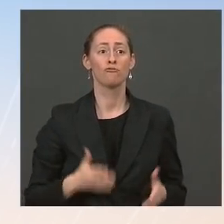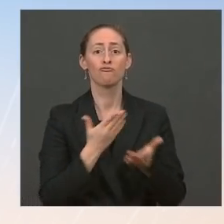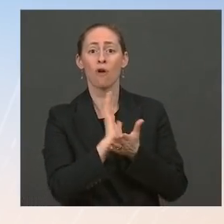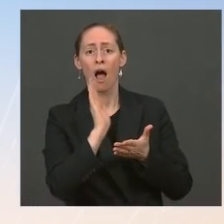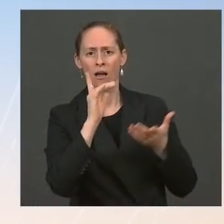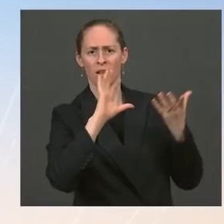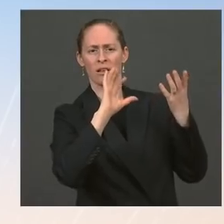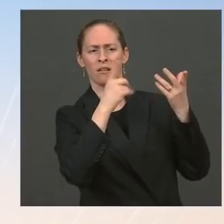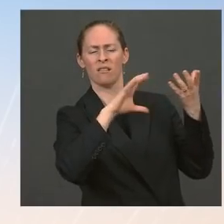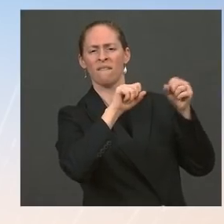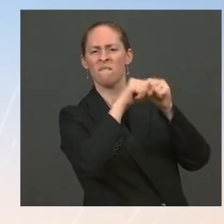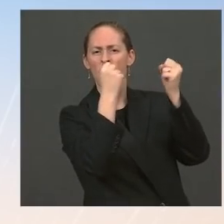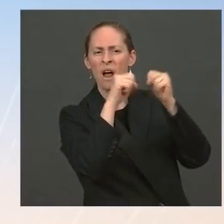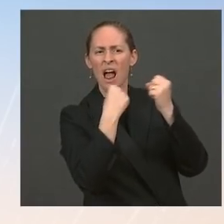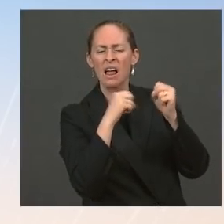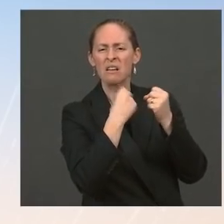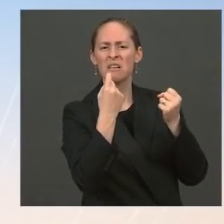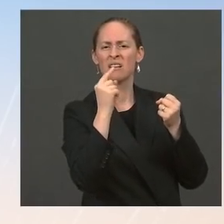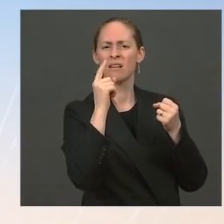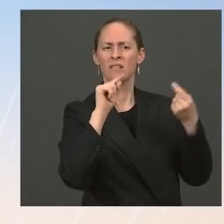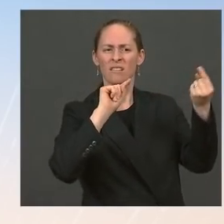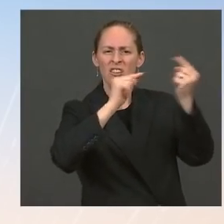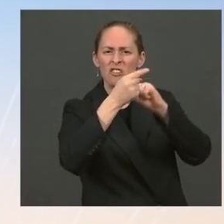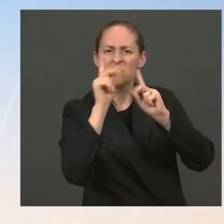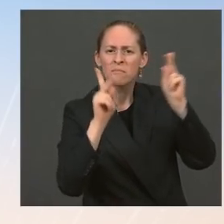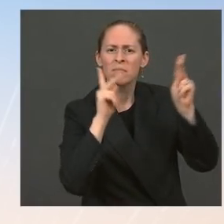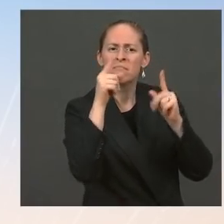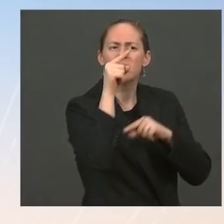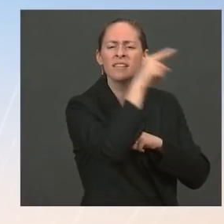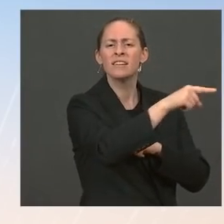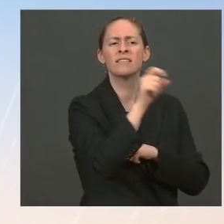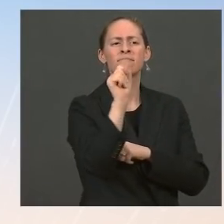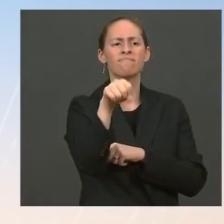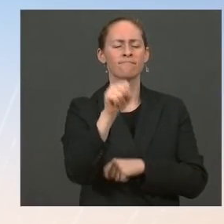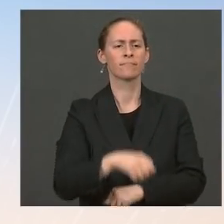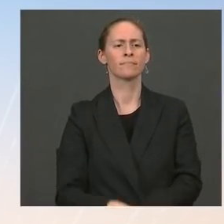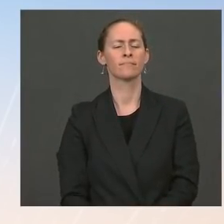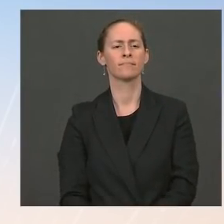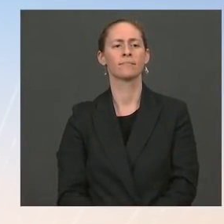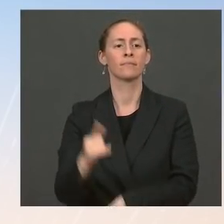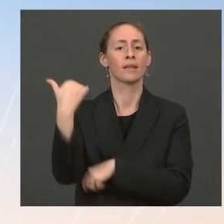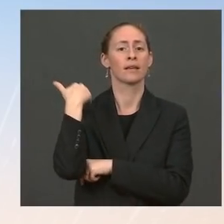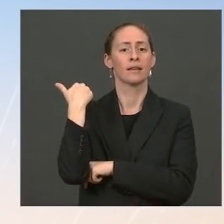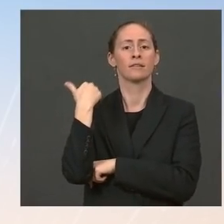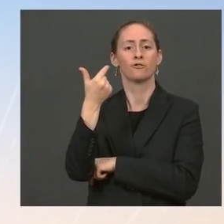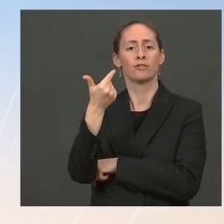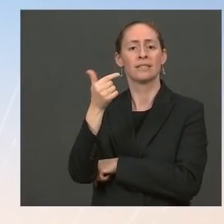but certainly in actions we've taken at the G7 and other sanctions that we have serious concerns